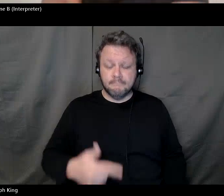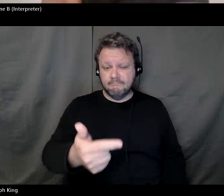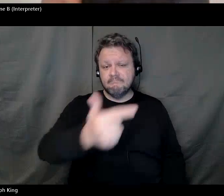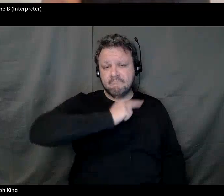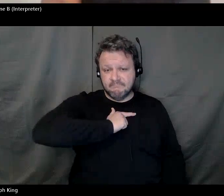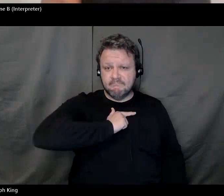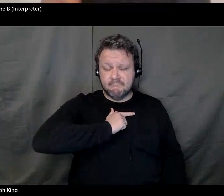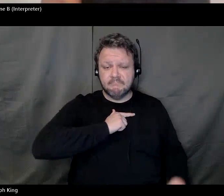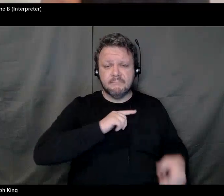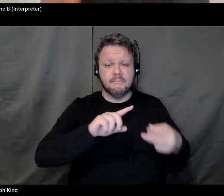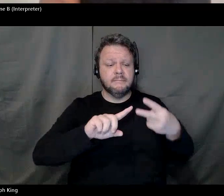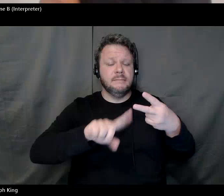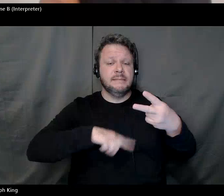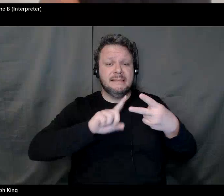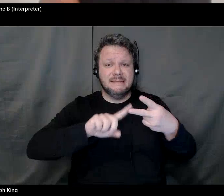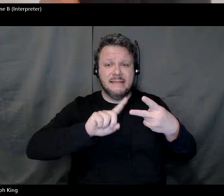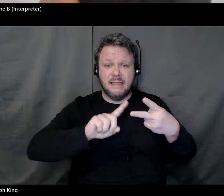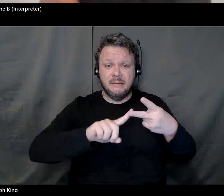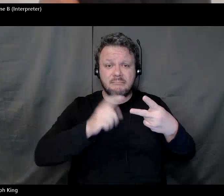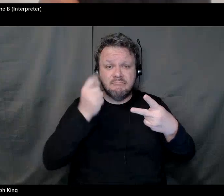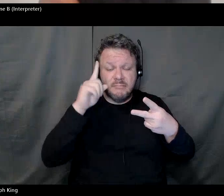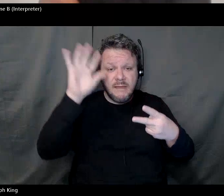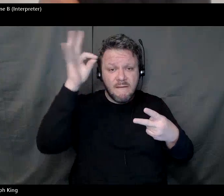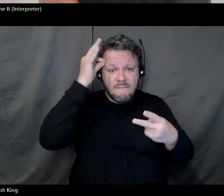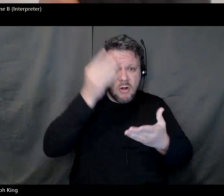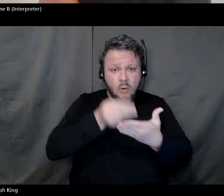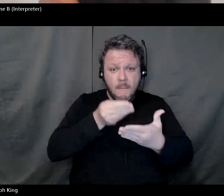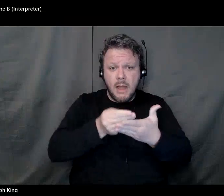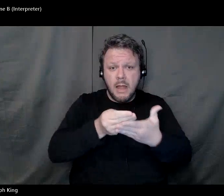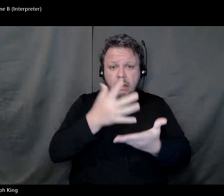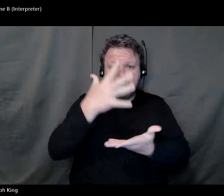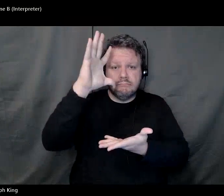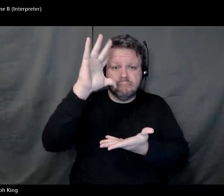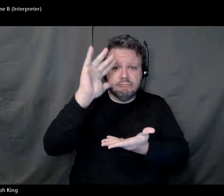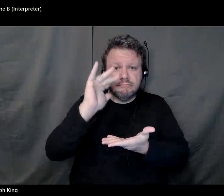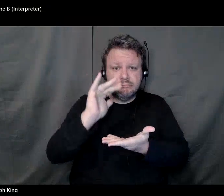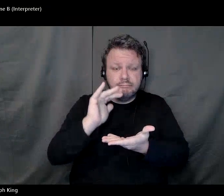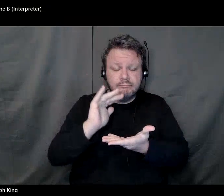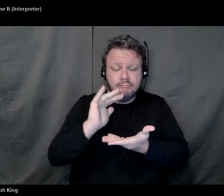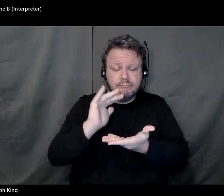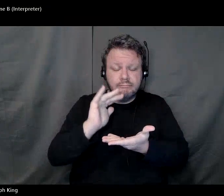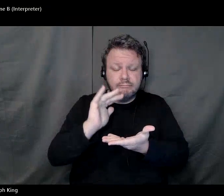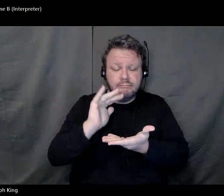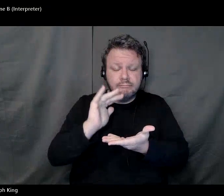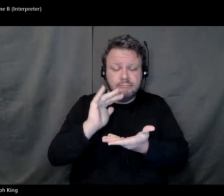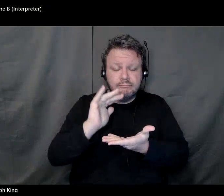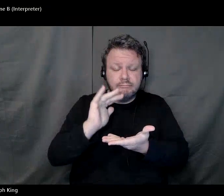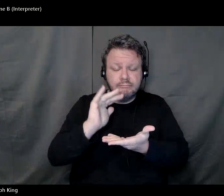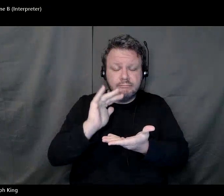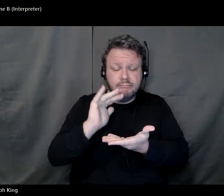The second thing is, without a doubt, federal dollars are received. That's happening in two different ways.